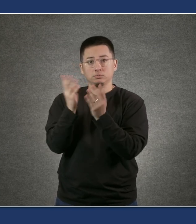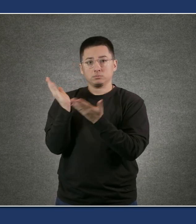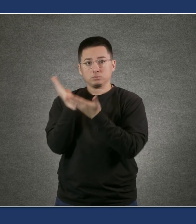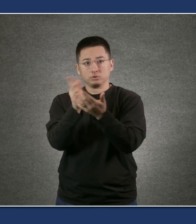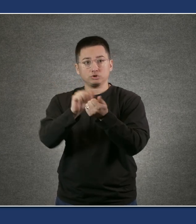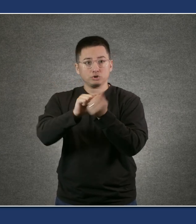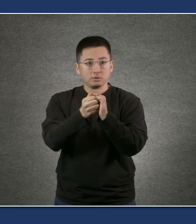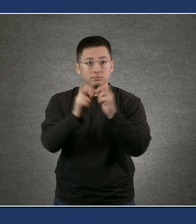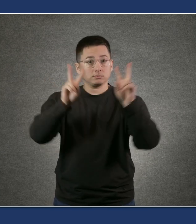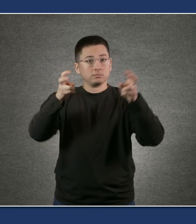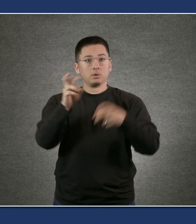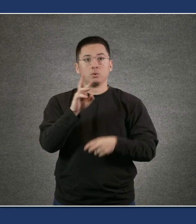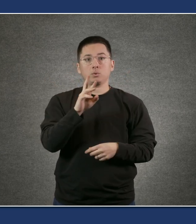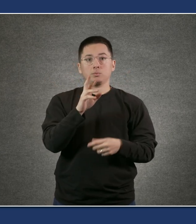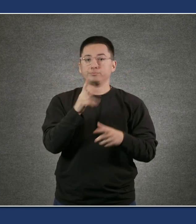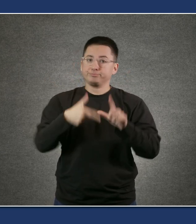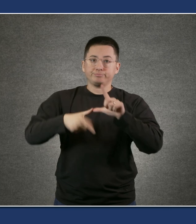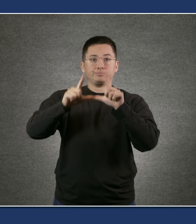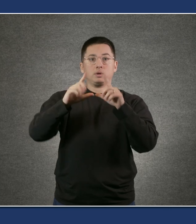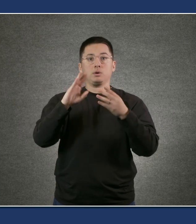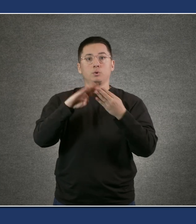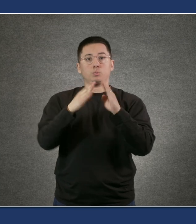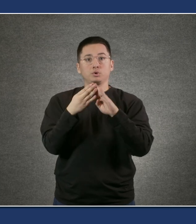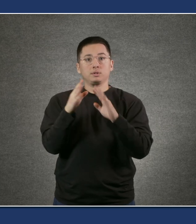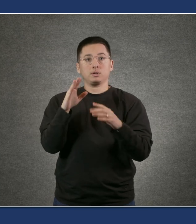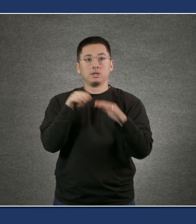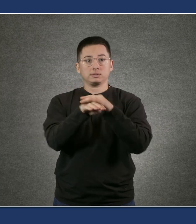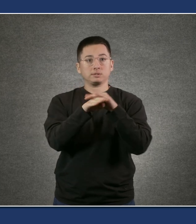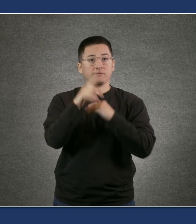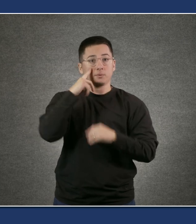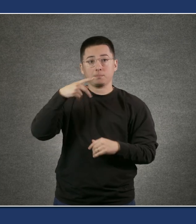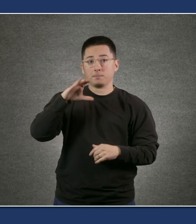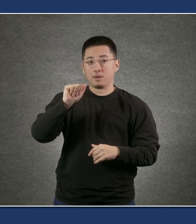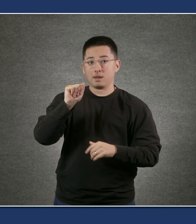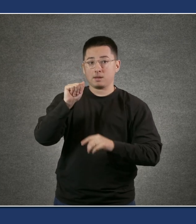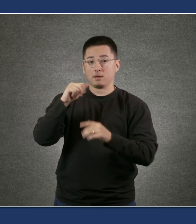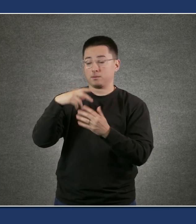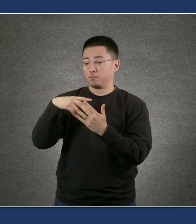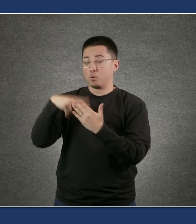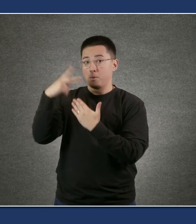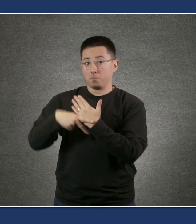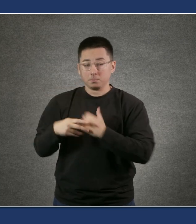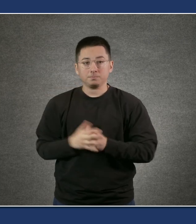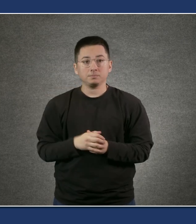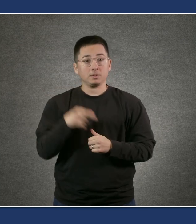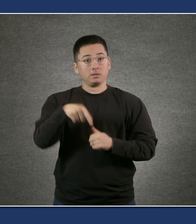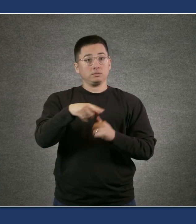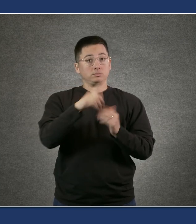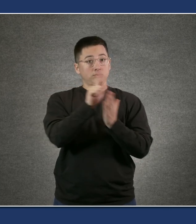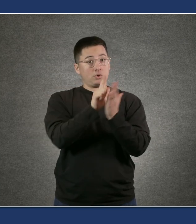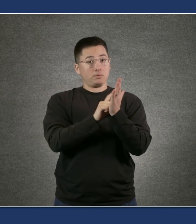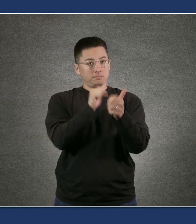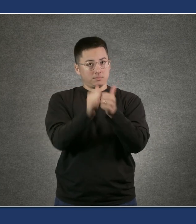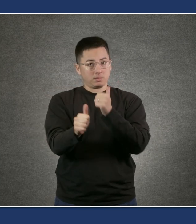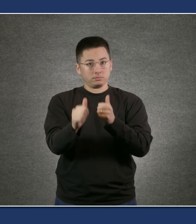This bill passed into law in June, 2023 with bipartisan support amending certain statutes governing